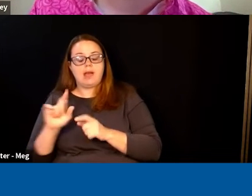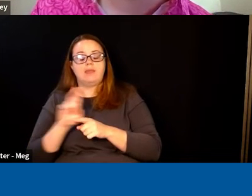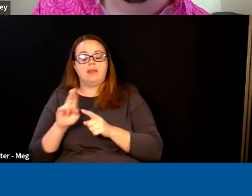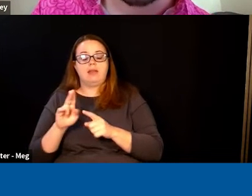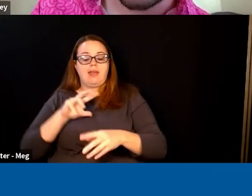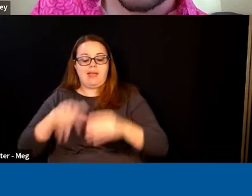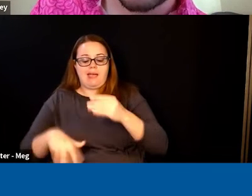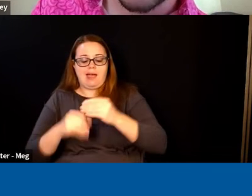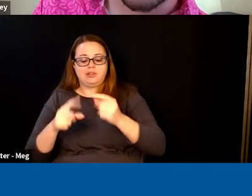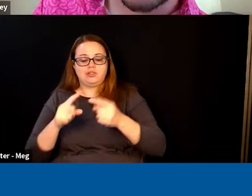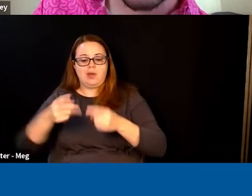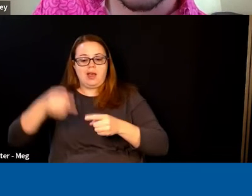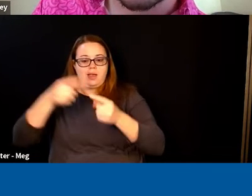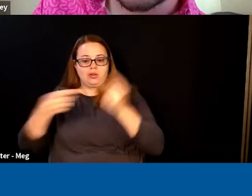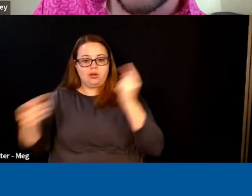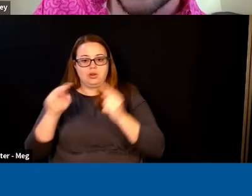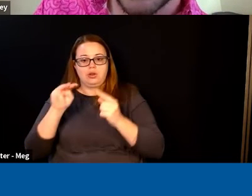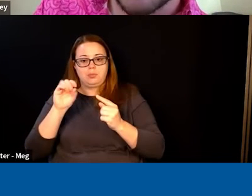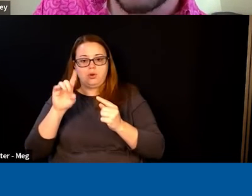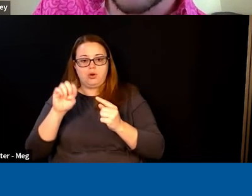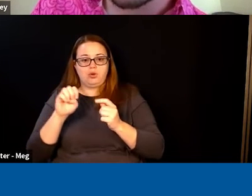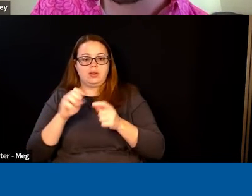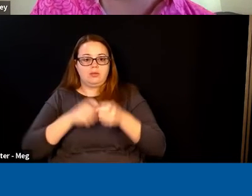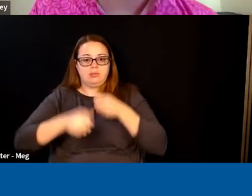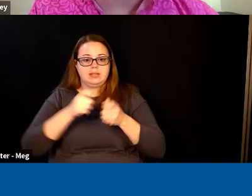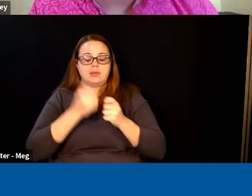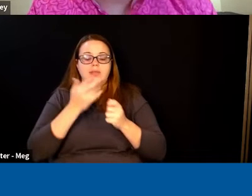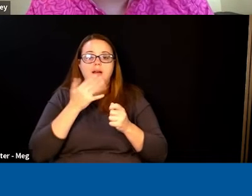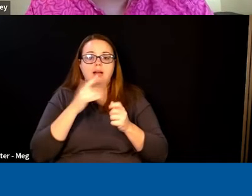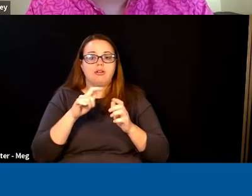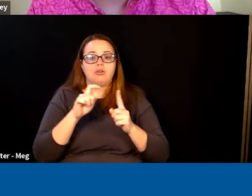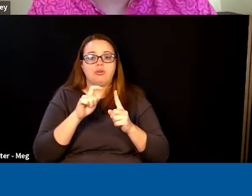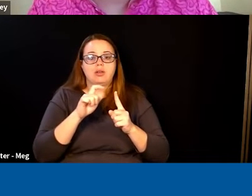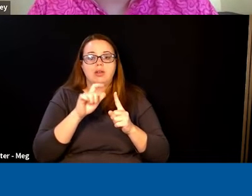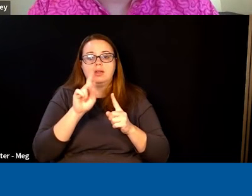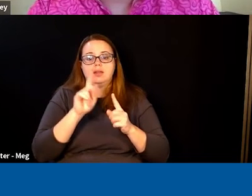replacing that with color keywords to help kind of disambiguate what each value means.